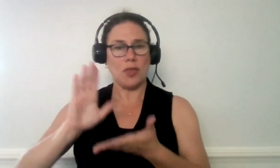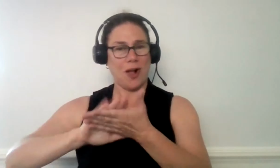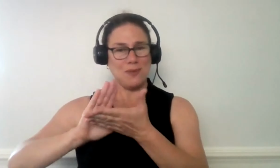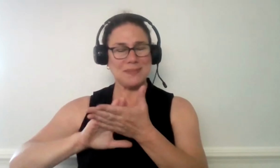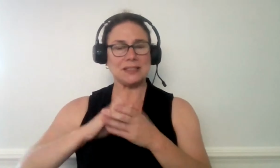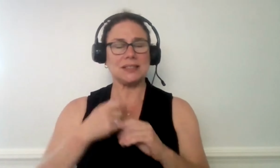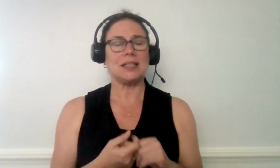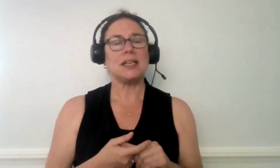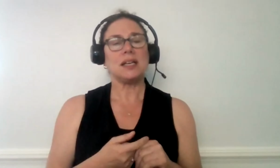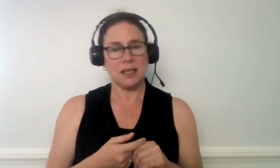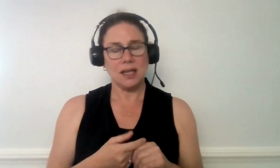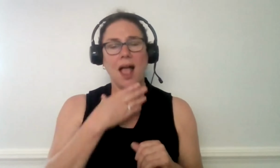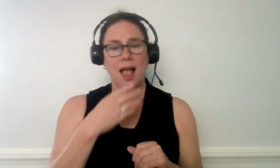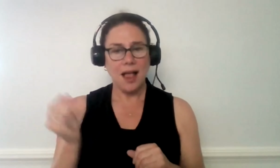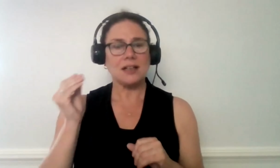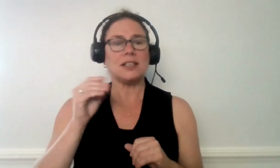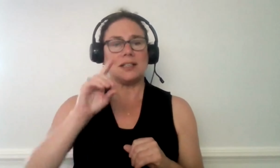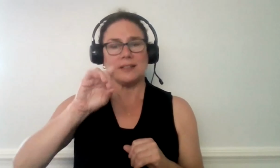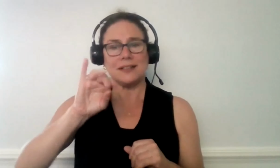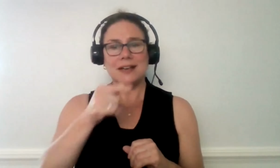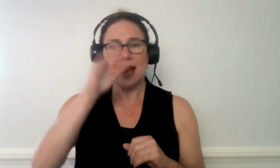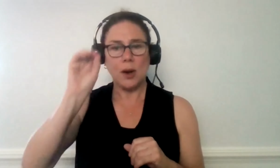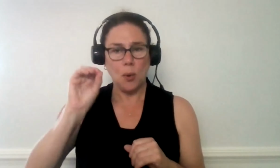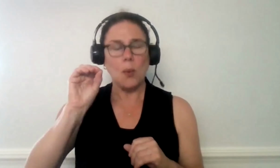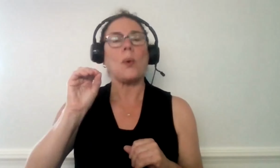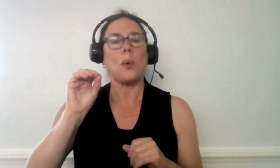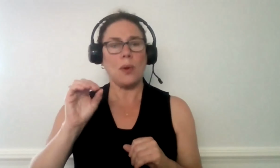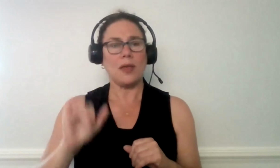And Diego, okay, that looks like that's been answered.